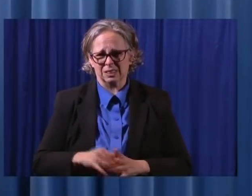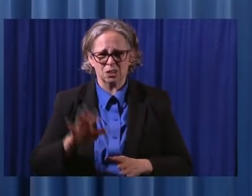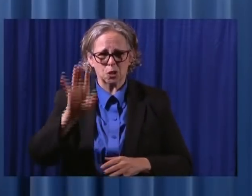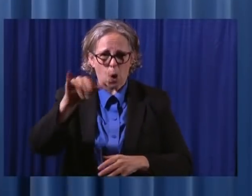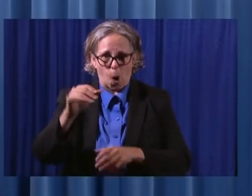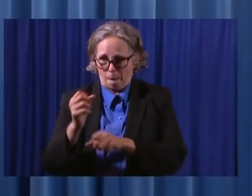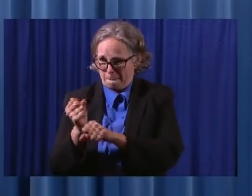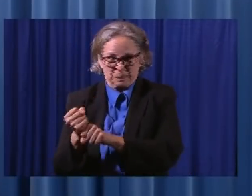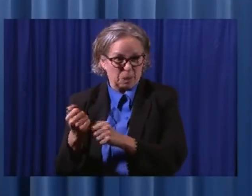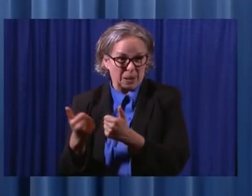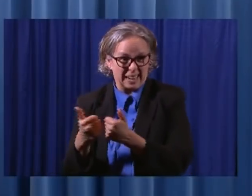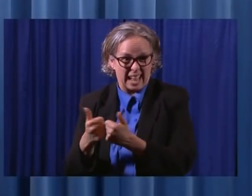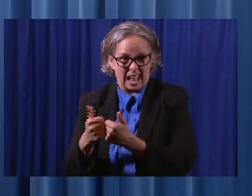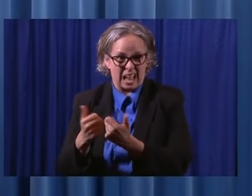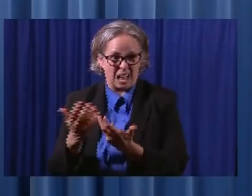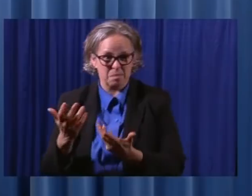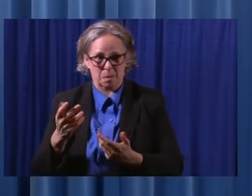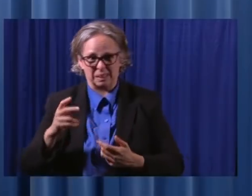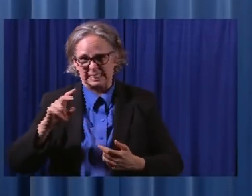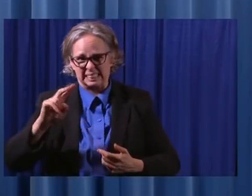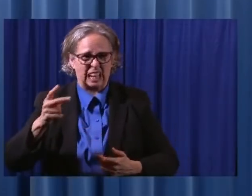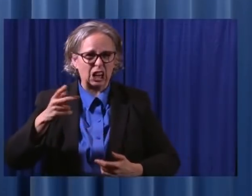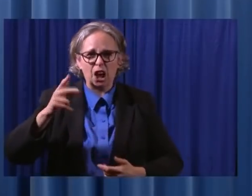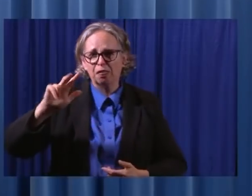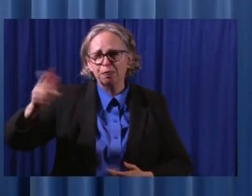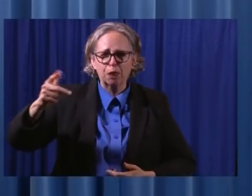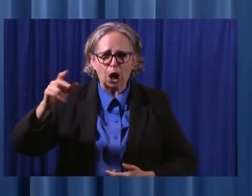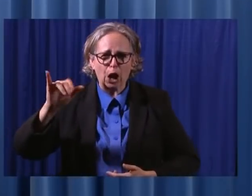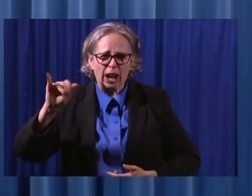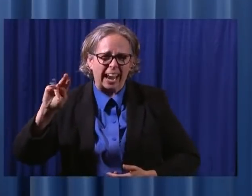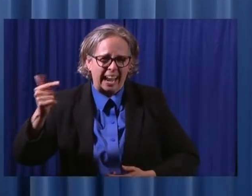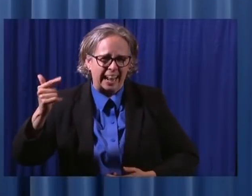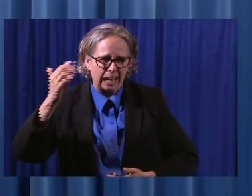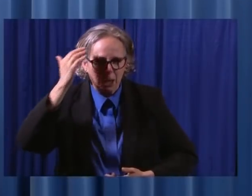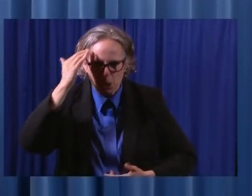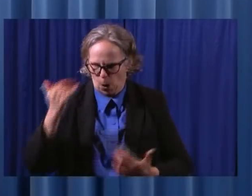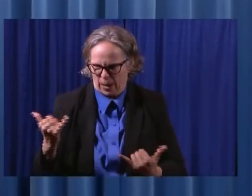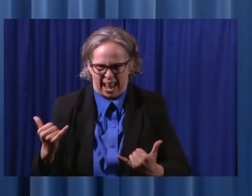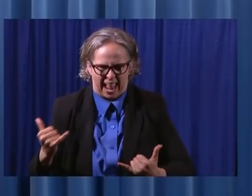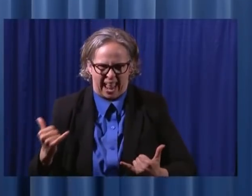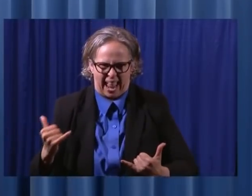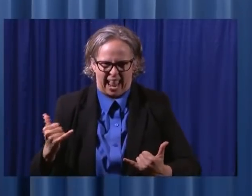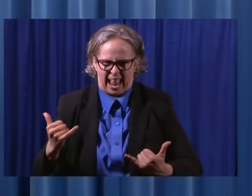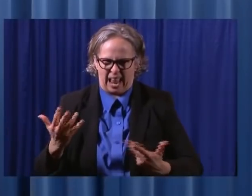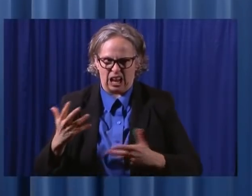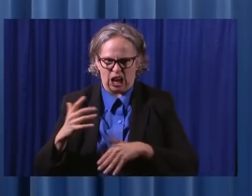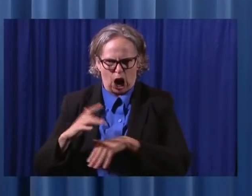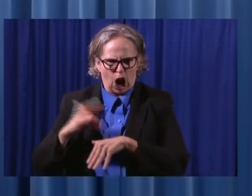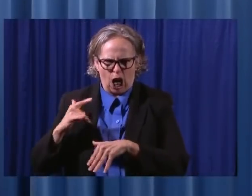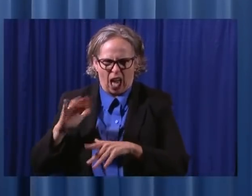JUNCTURE IN THE BATTLE AGAINST CORONAVIRUS. SOMEBODY LIKENED THIS TO BEING IN THE SECOND INNING OF A NINE INNING GAME.